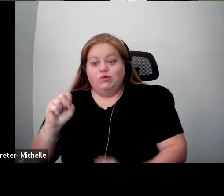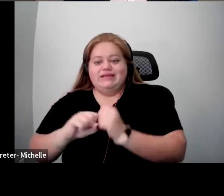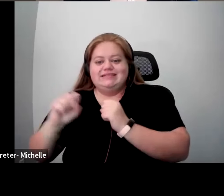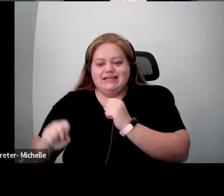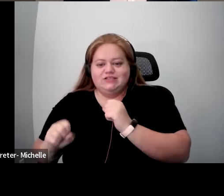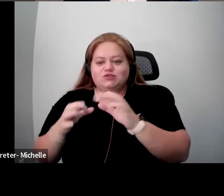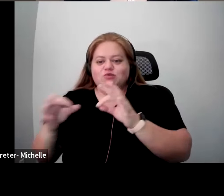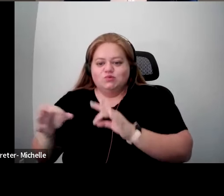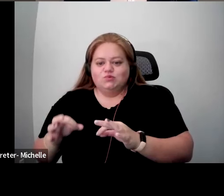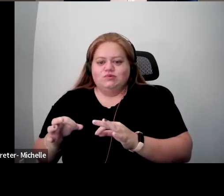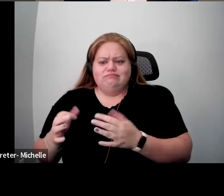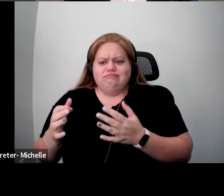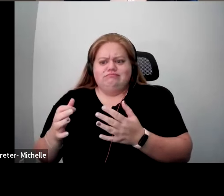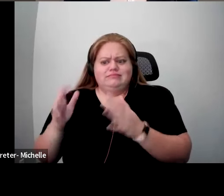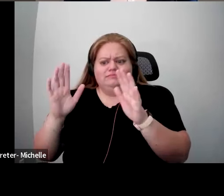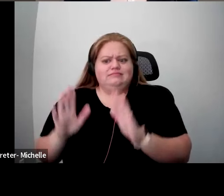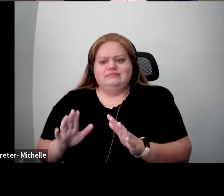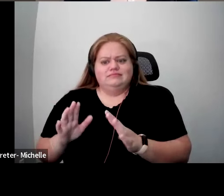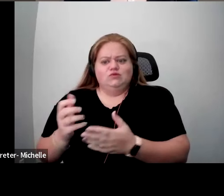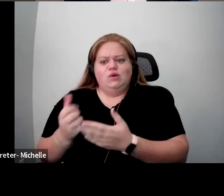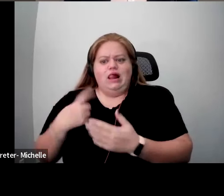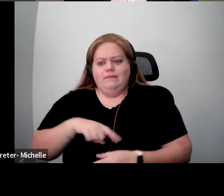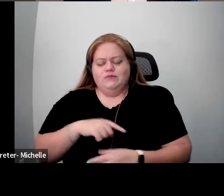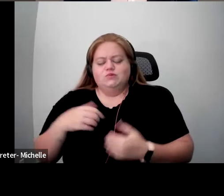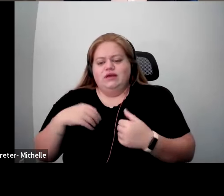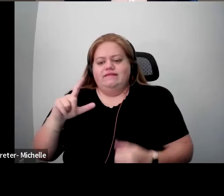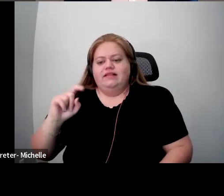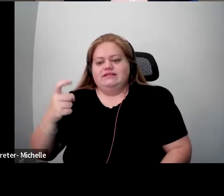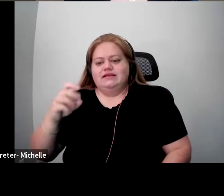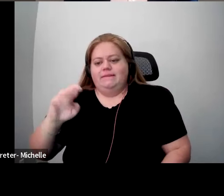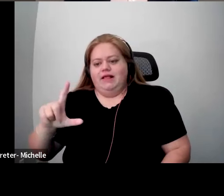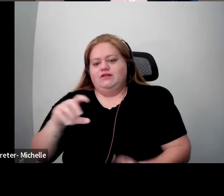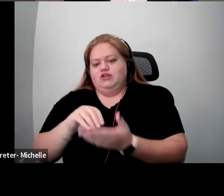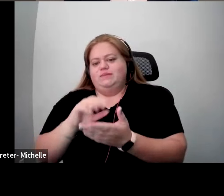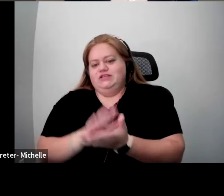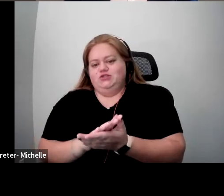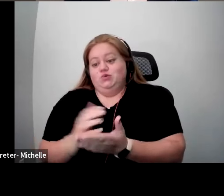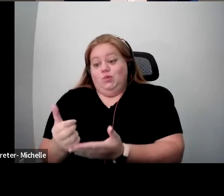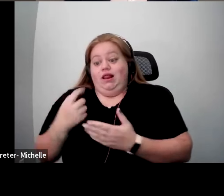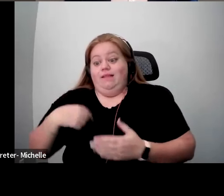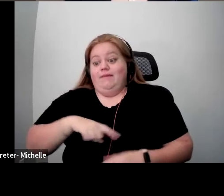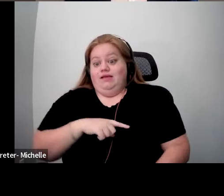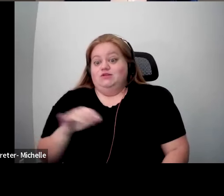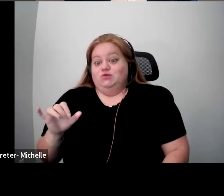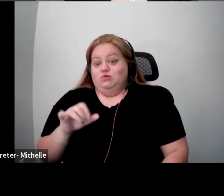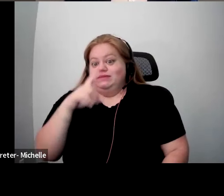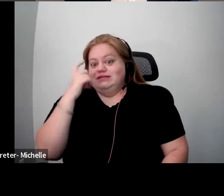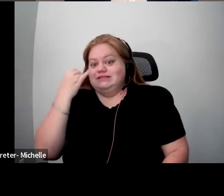This is documented in the LaTeXML documentation. And, yeah, so because they have a few questions in the QA